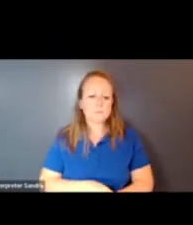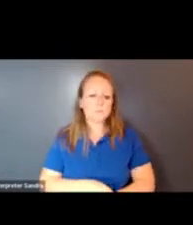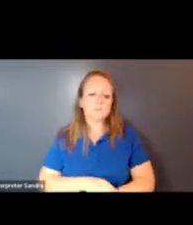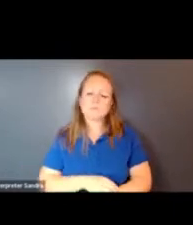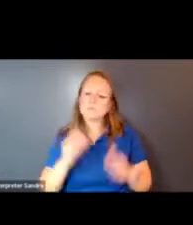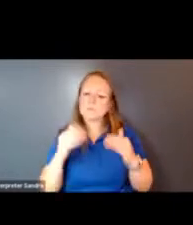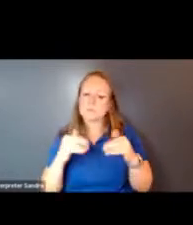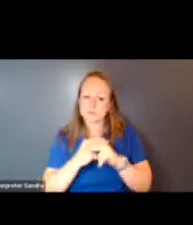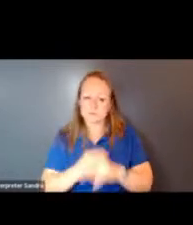please.